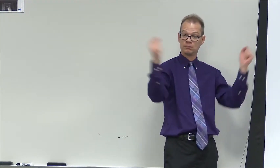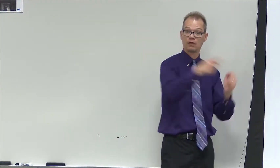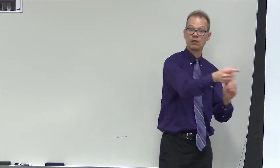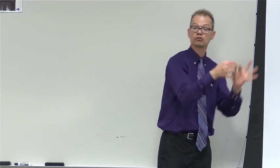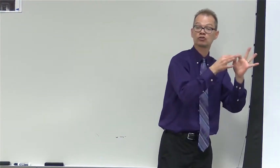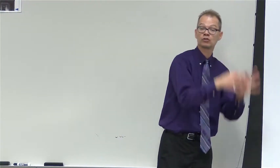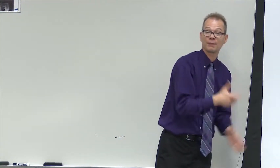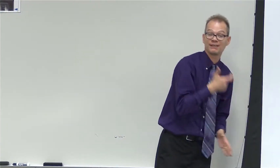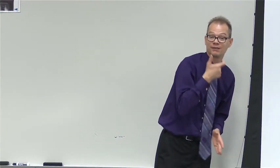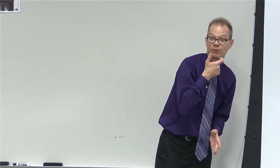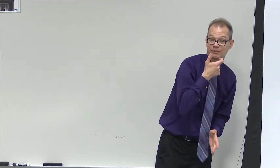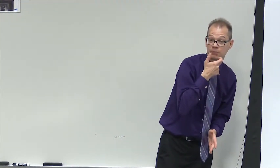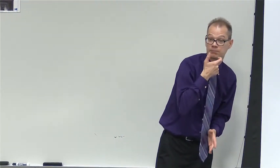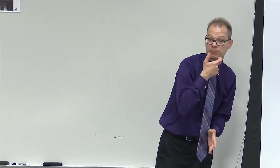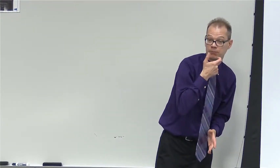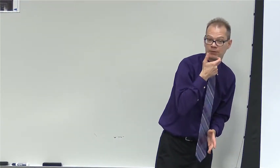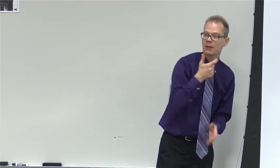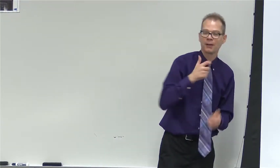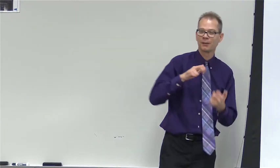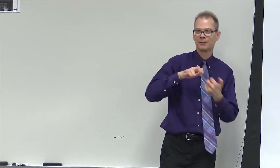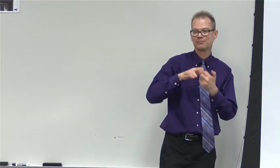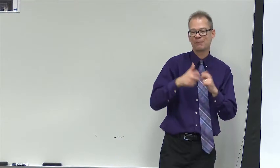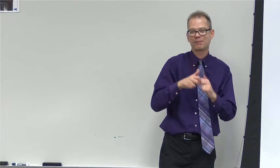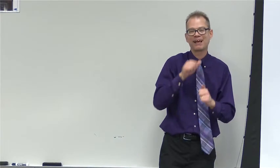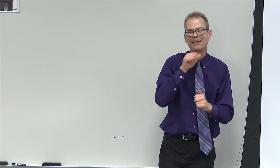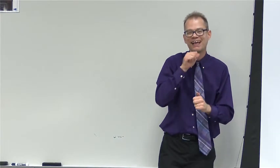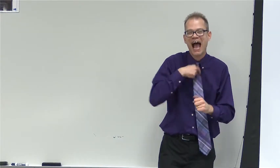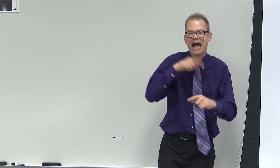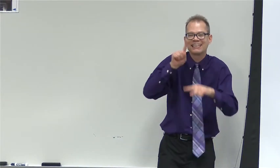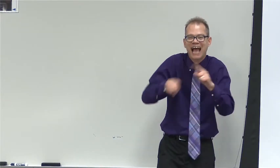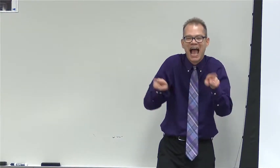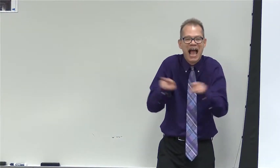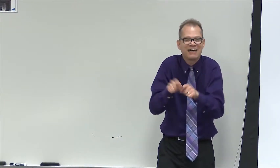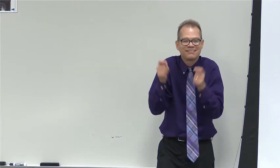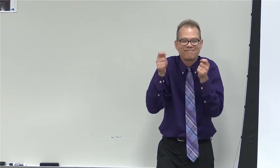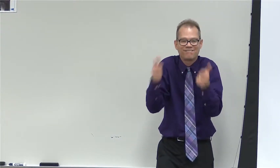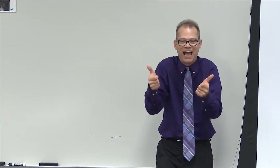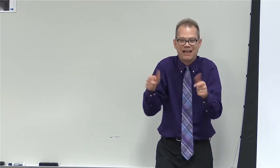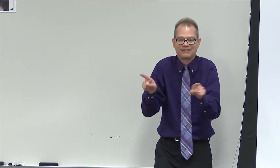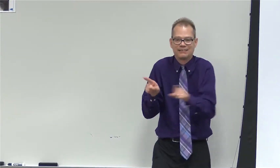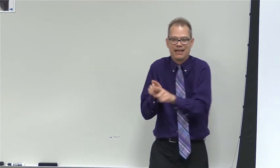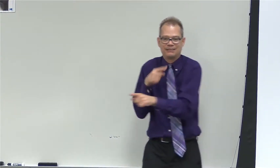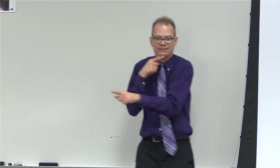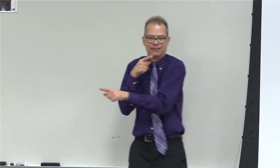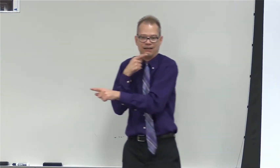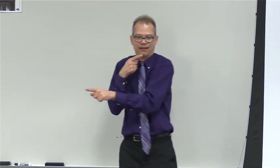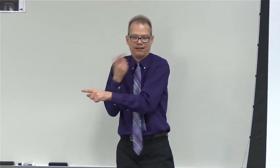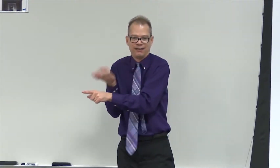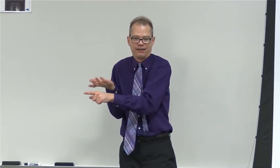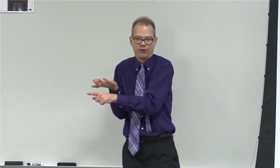I experimented having the interpreters help me with this. I would sign to them and have the interpreters dictate.